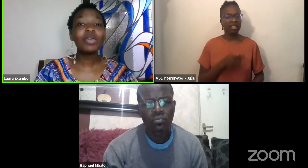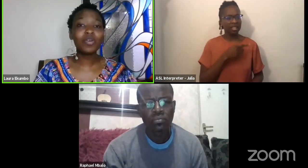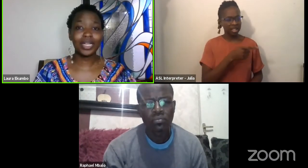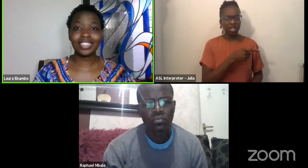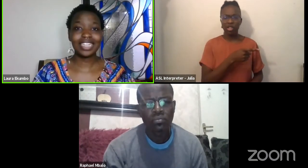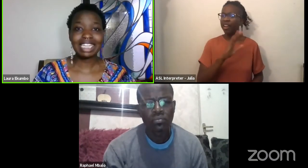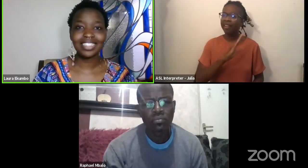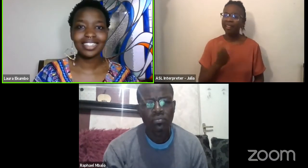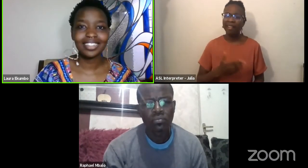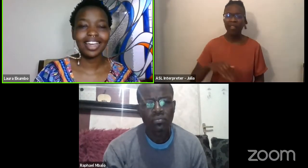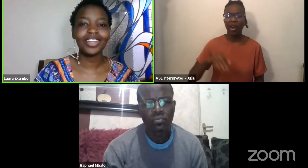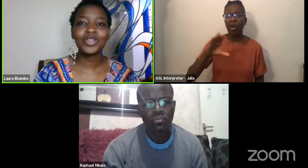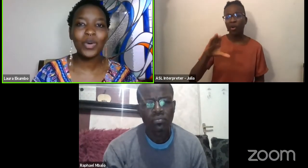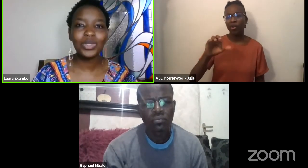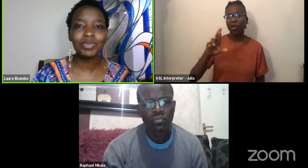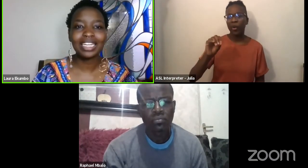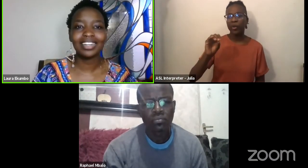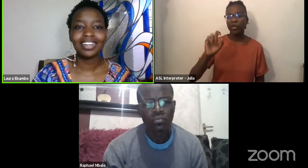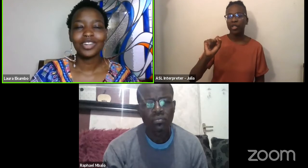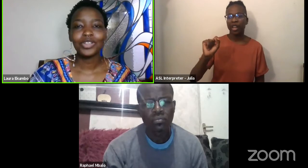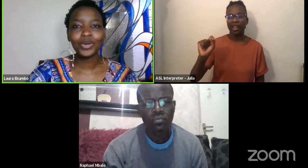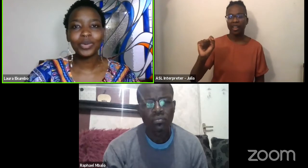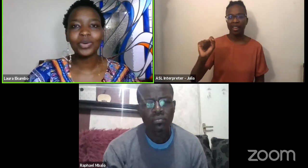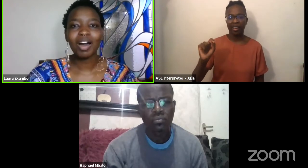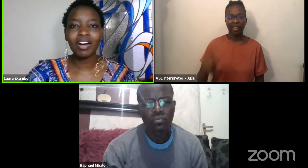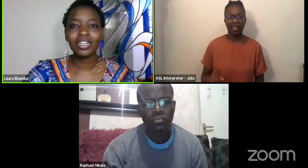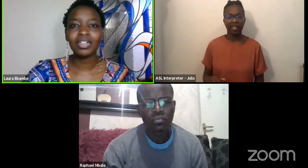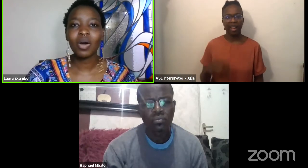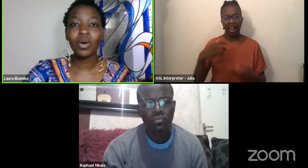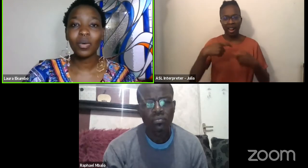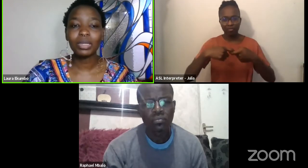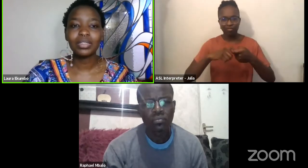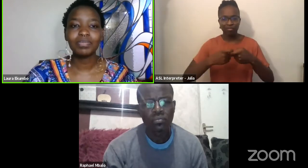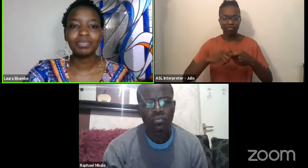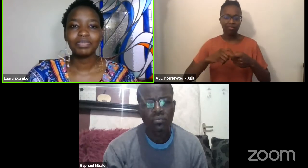or Weaver Birds nest and told me you are home.